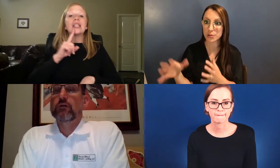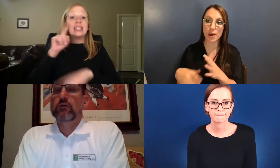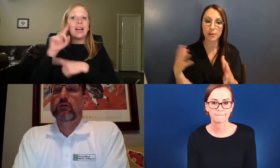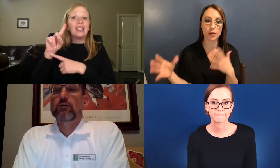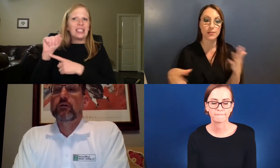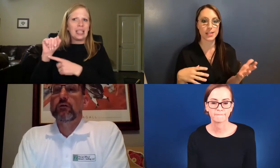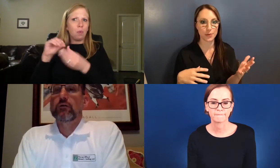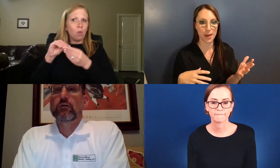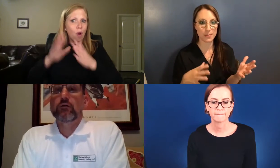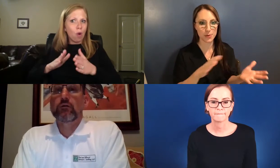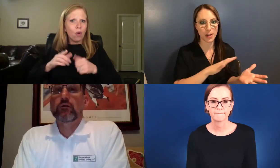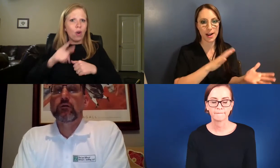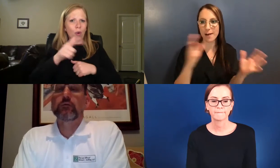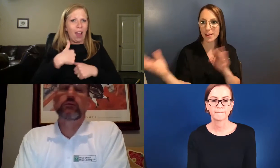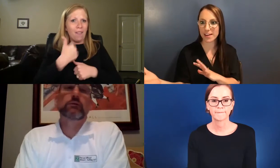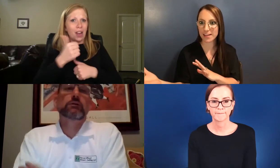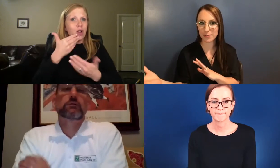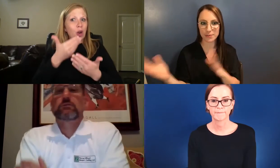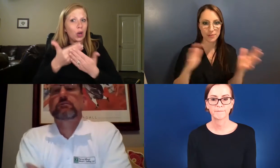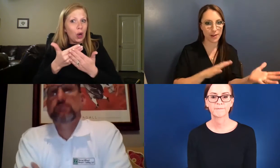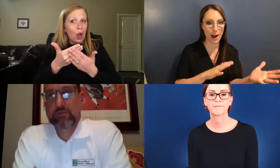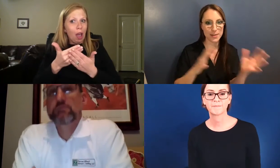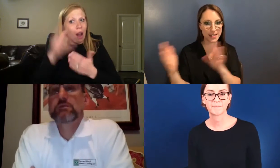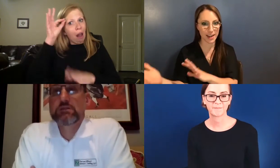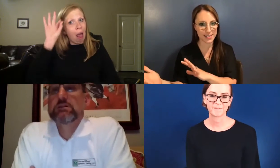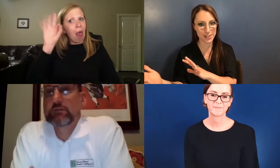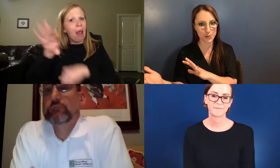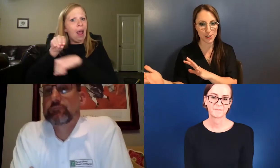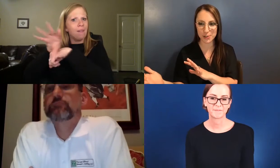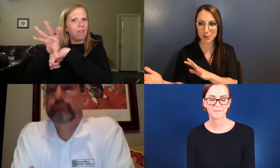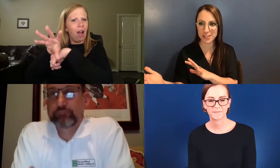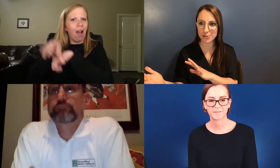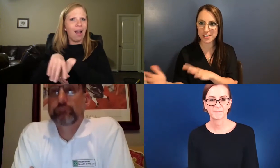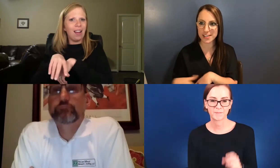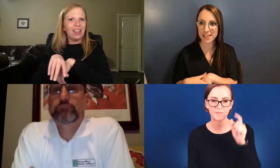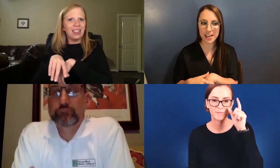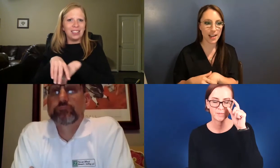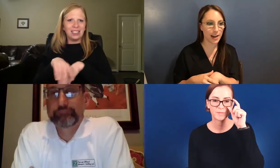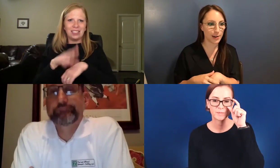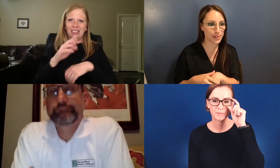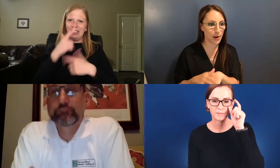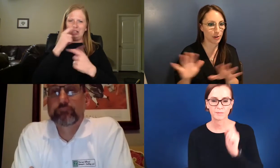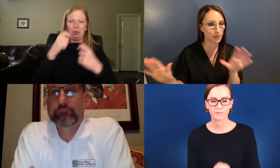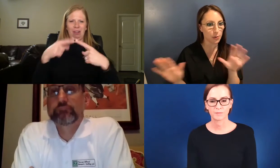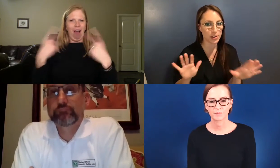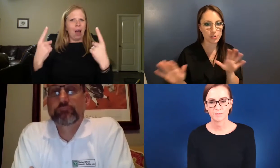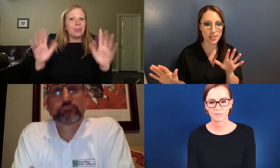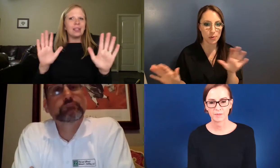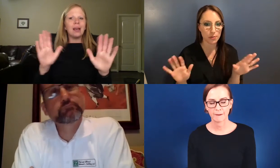do you have any good advice for them? So we kind of have a opposite kind of situation which is interesting. So I don't know if you wanna address both of them